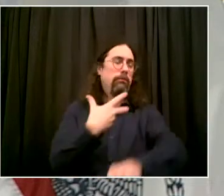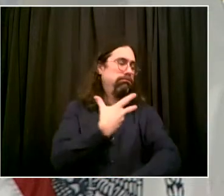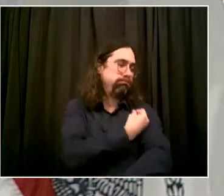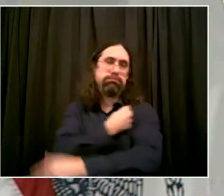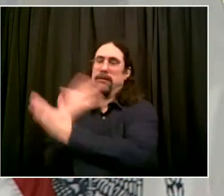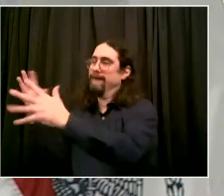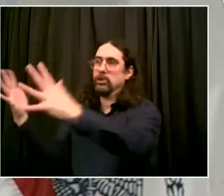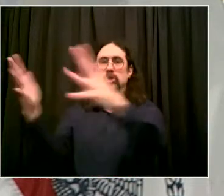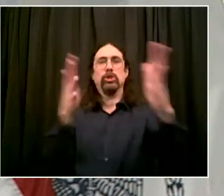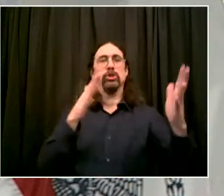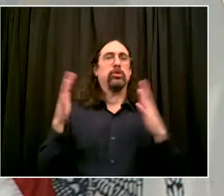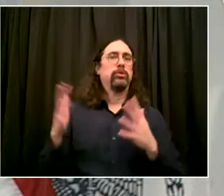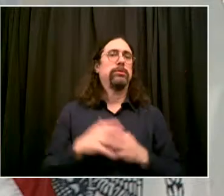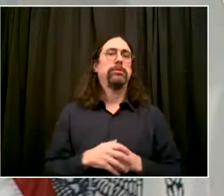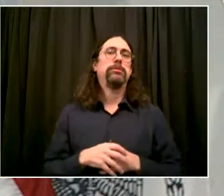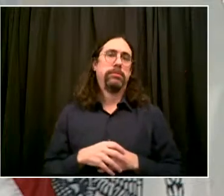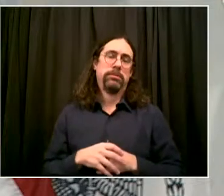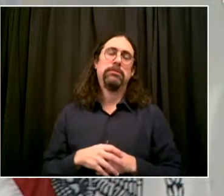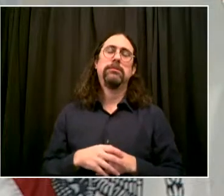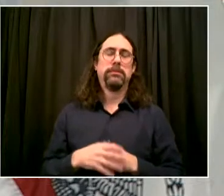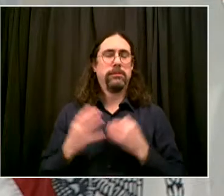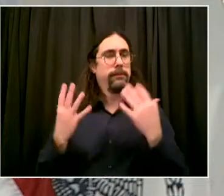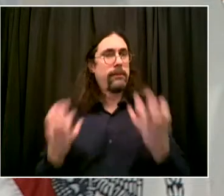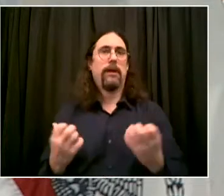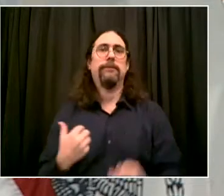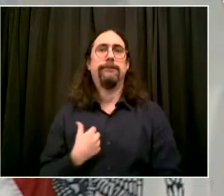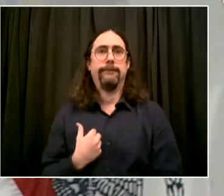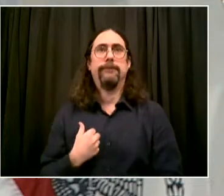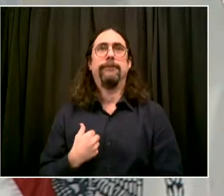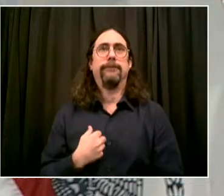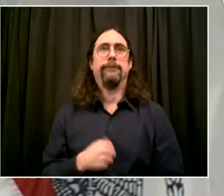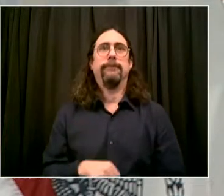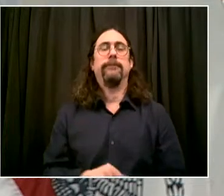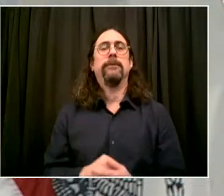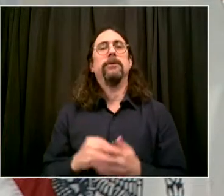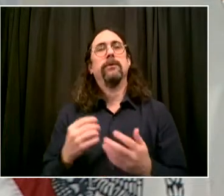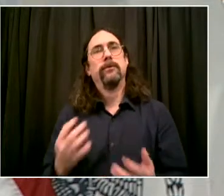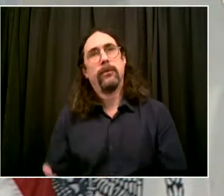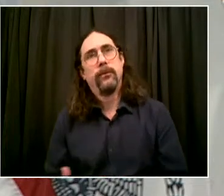THAT LLWI HELP US TO GIVE PEOPLE THE E ANSTDADA RD